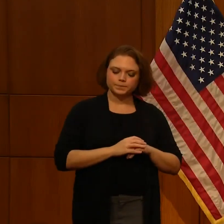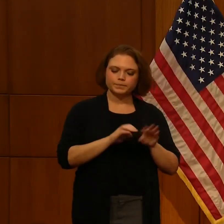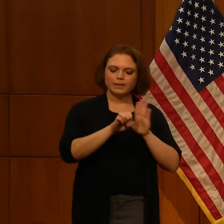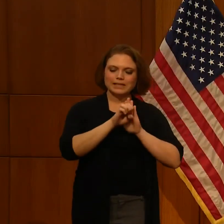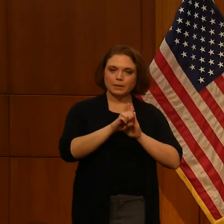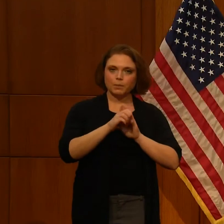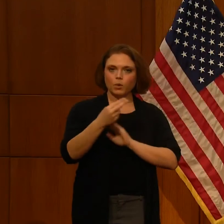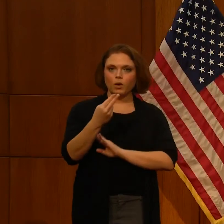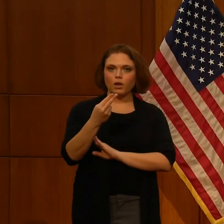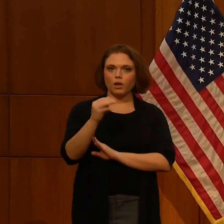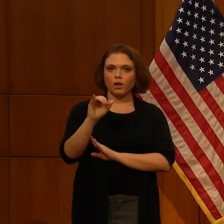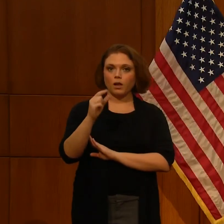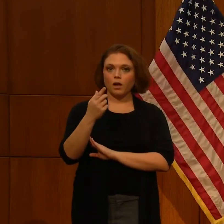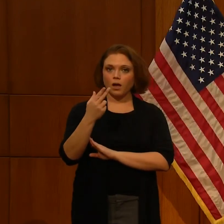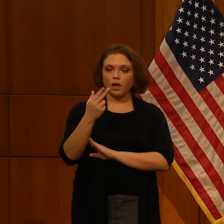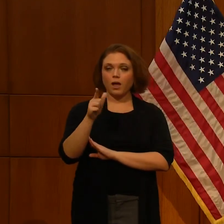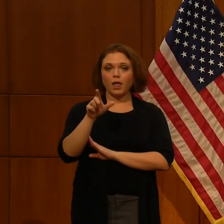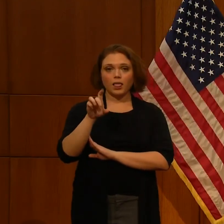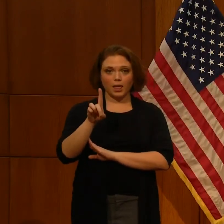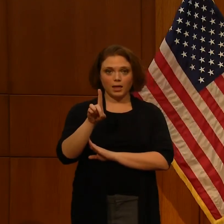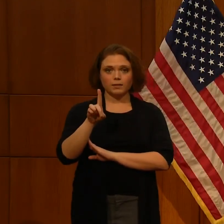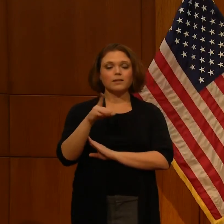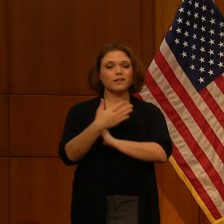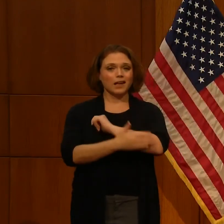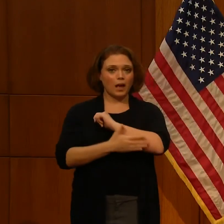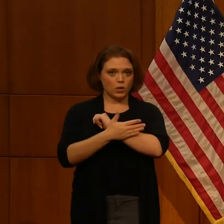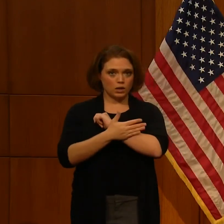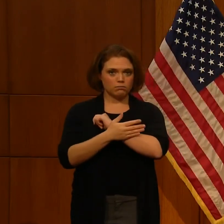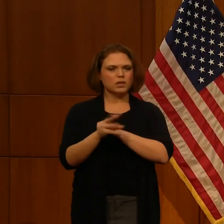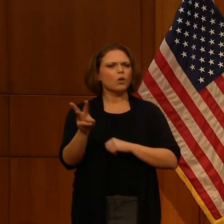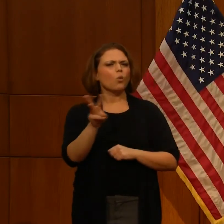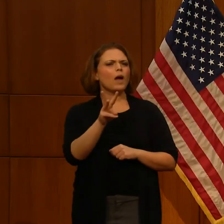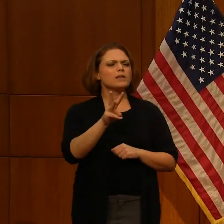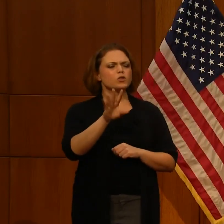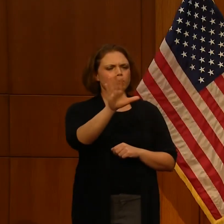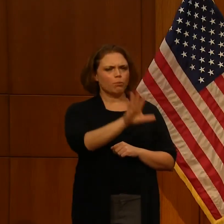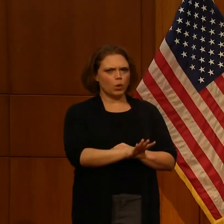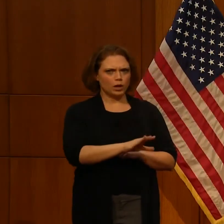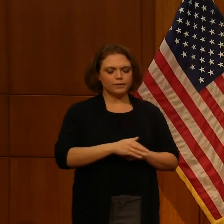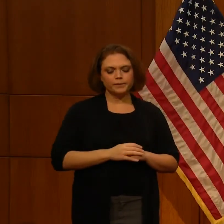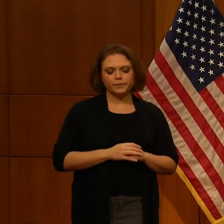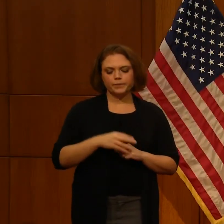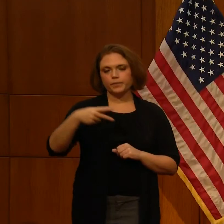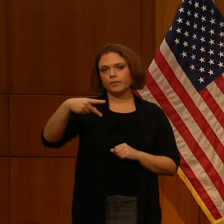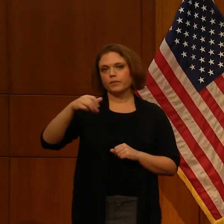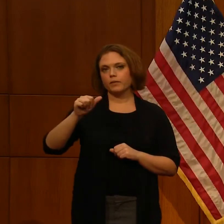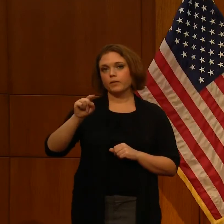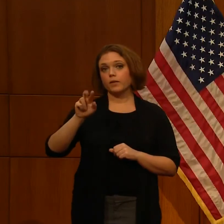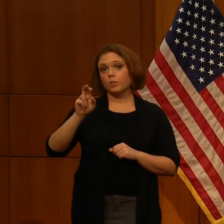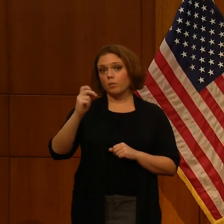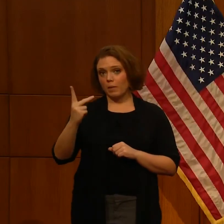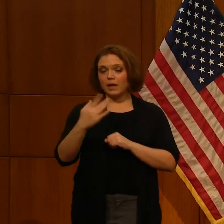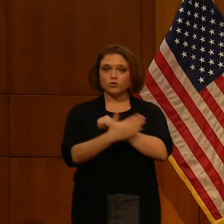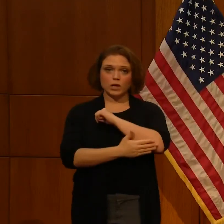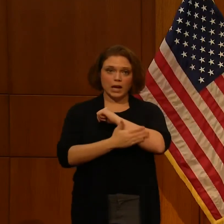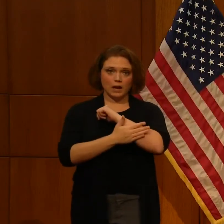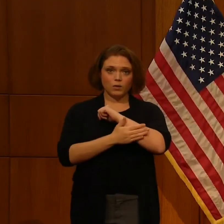EXAMPLE. IN HIGHLAND COUNTY. ON